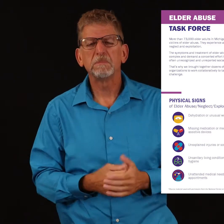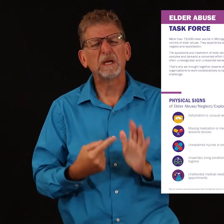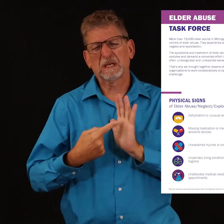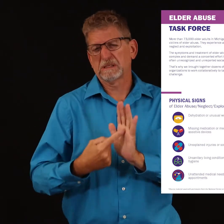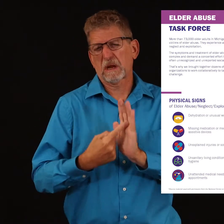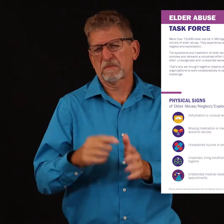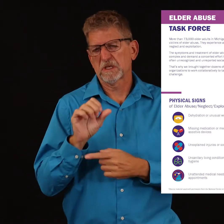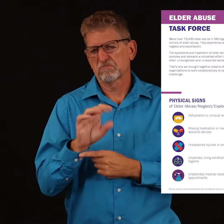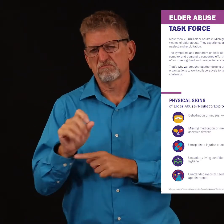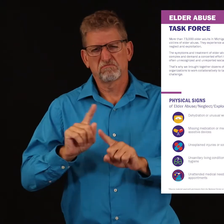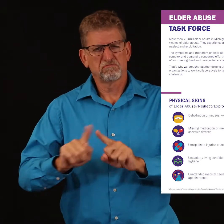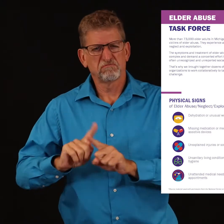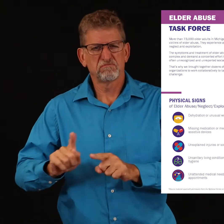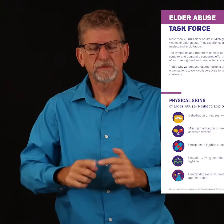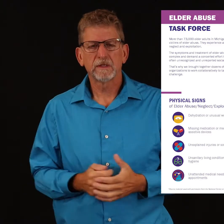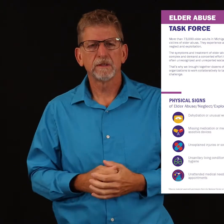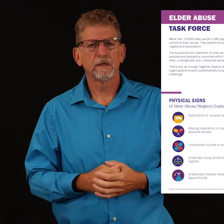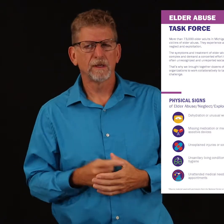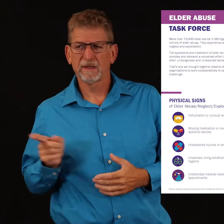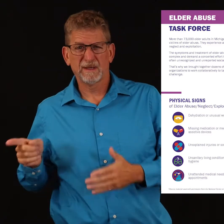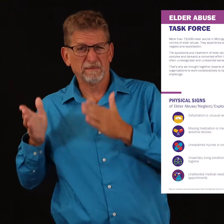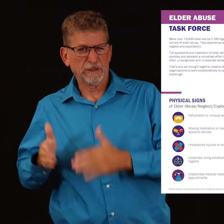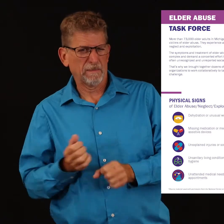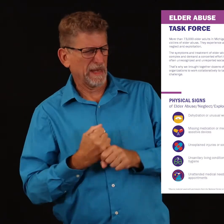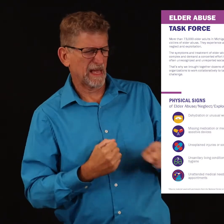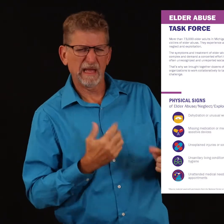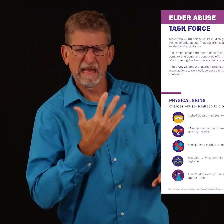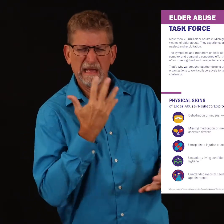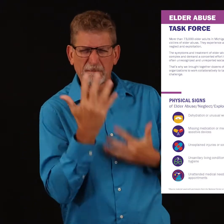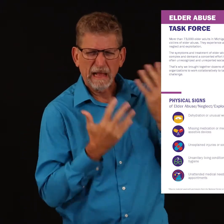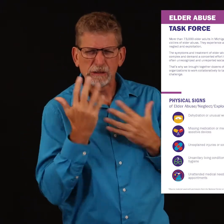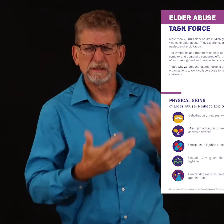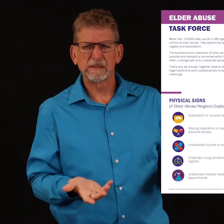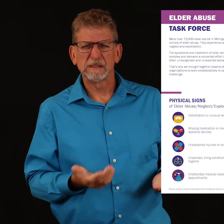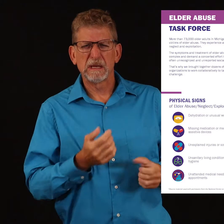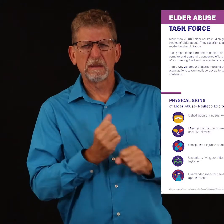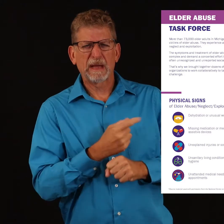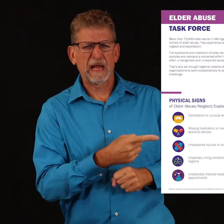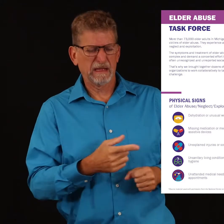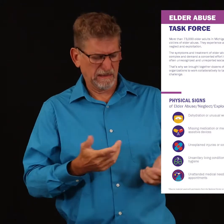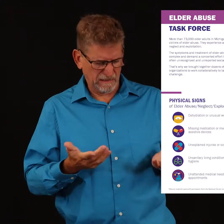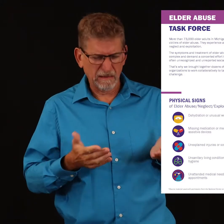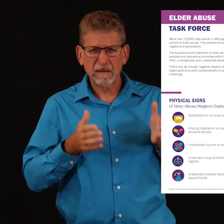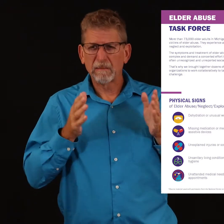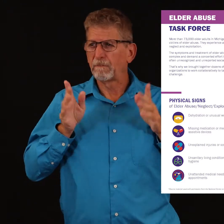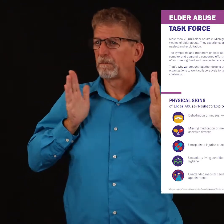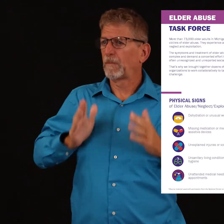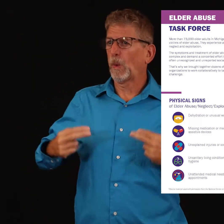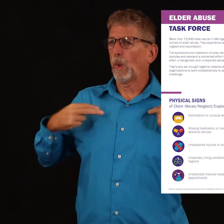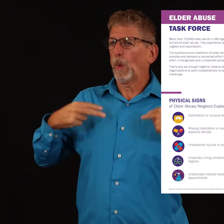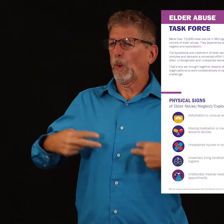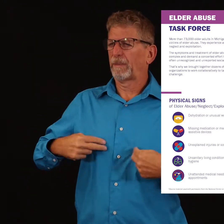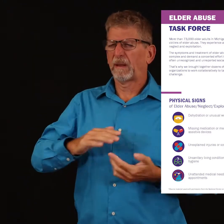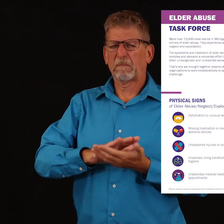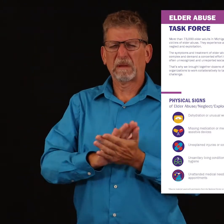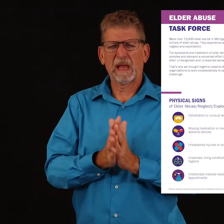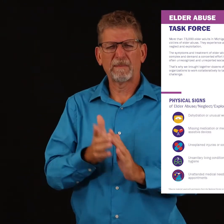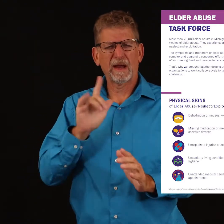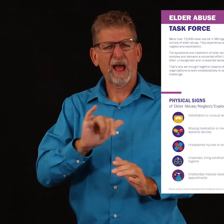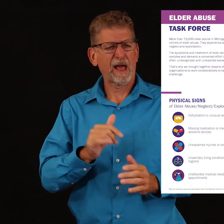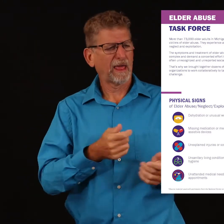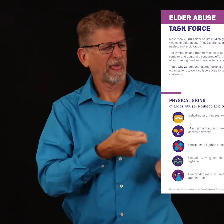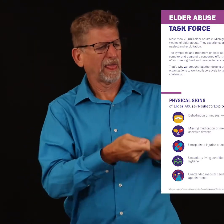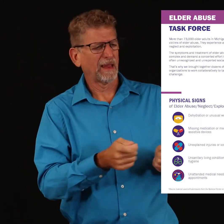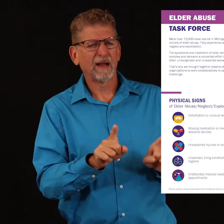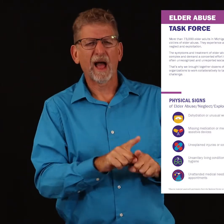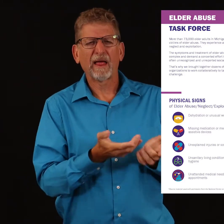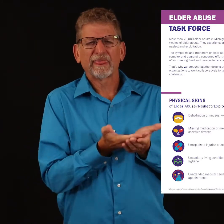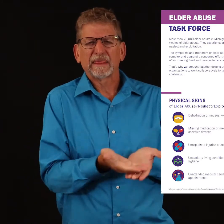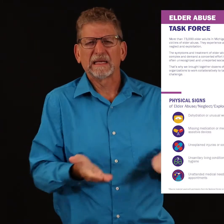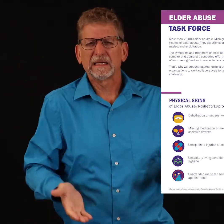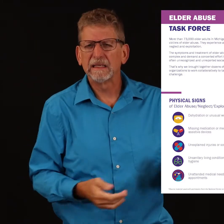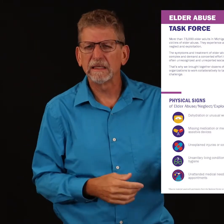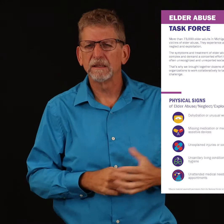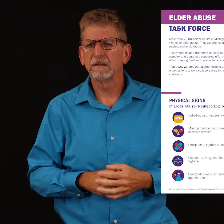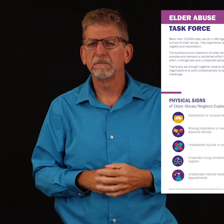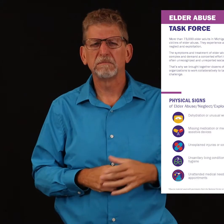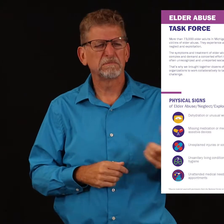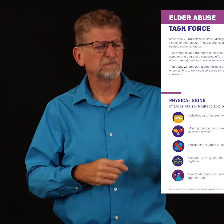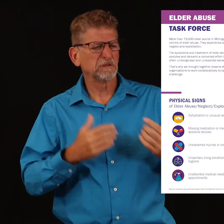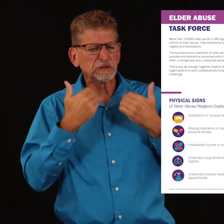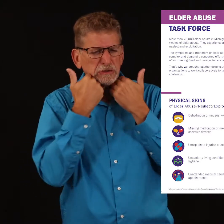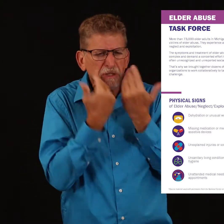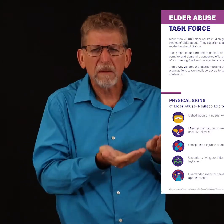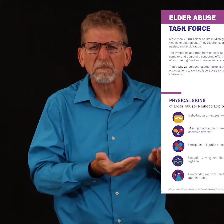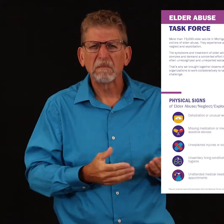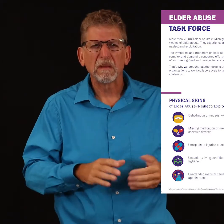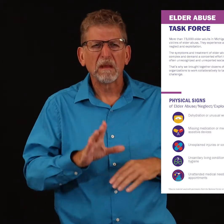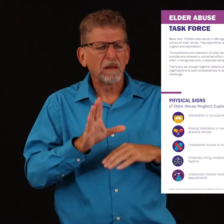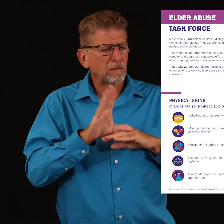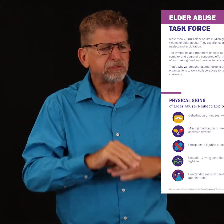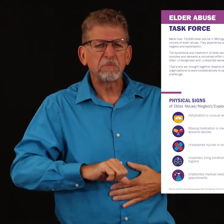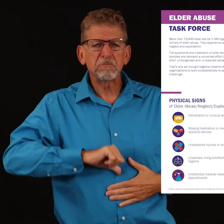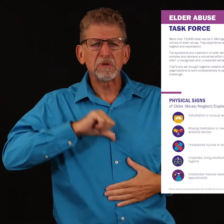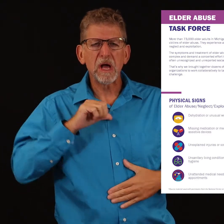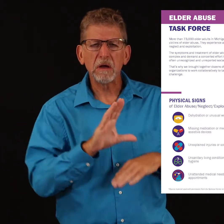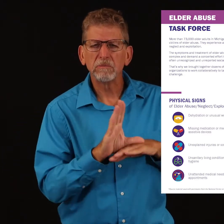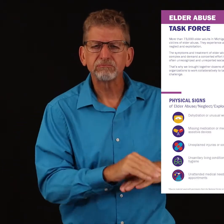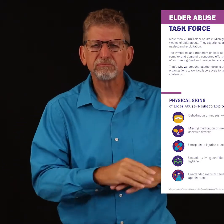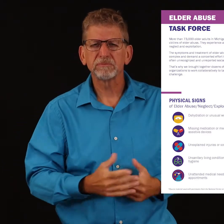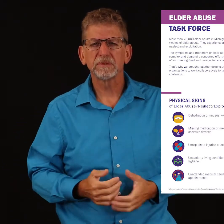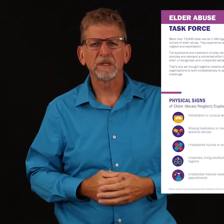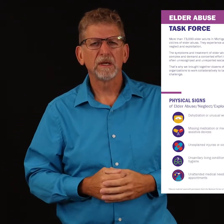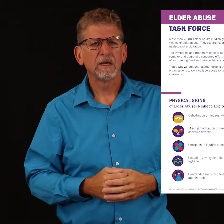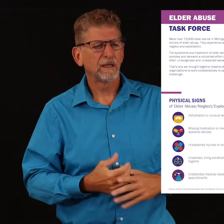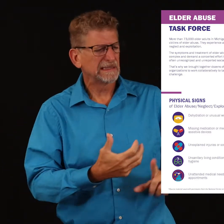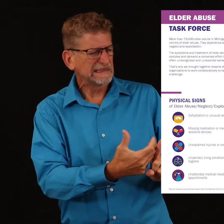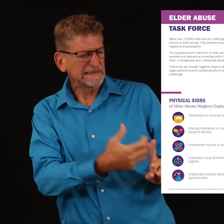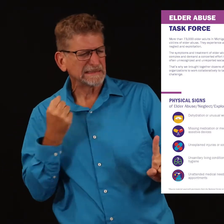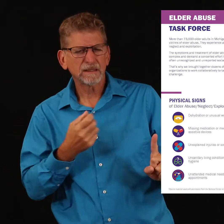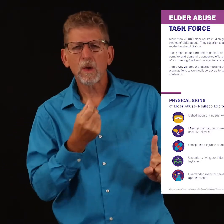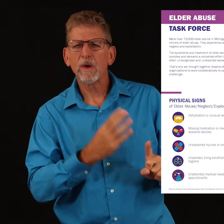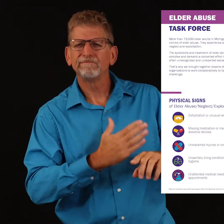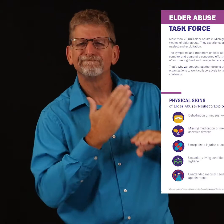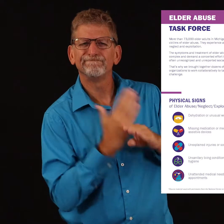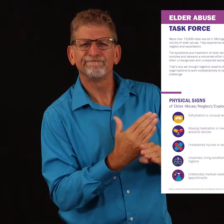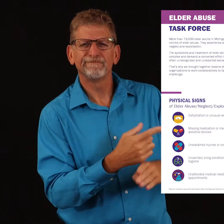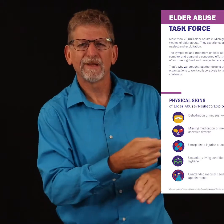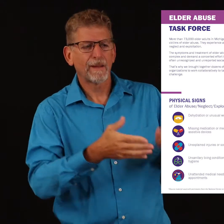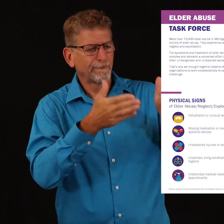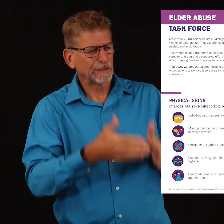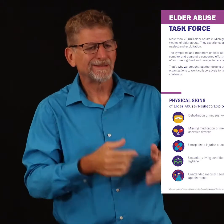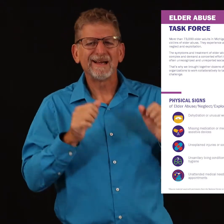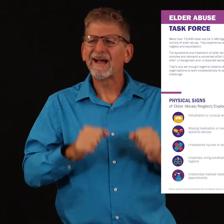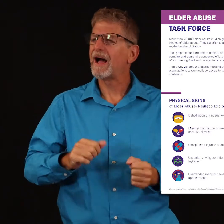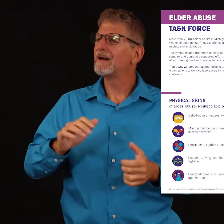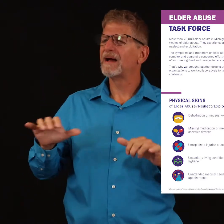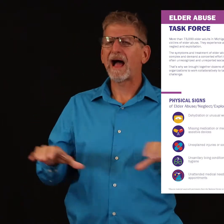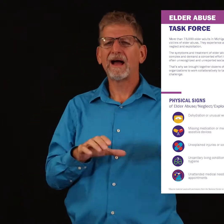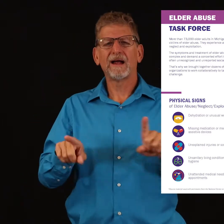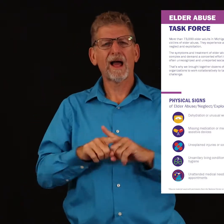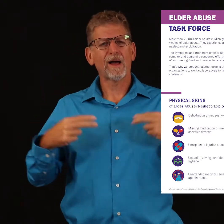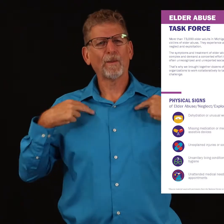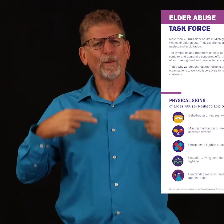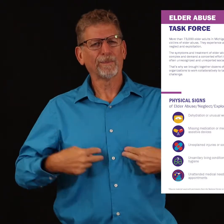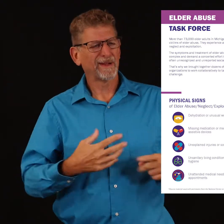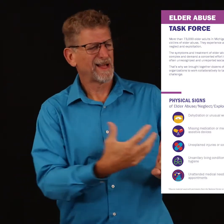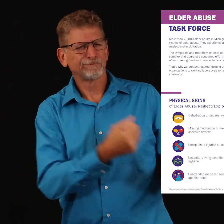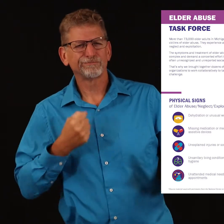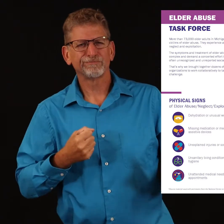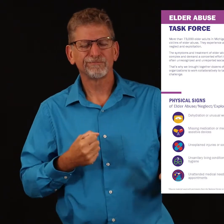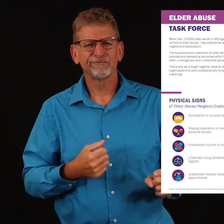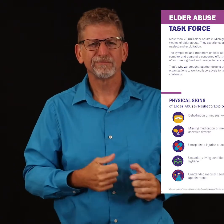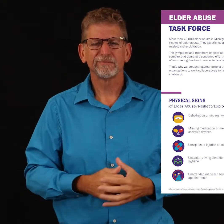For example, humiliation, objectification, degradation, dehumanization